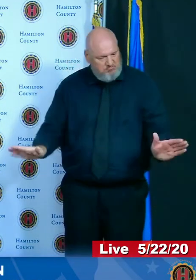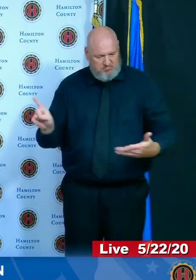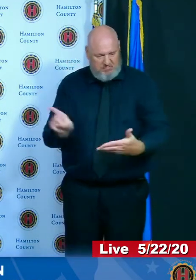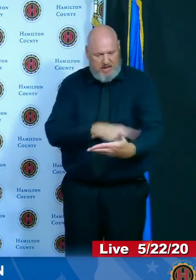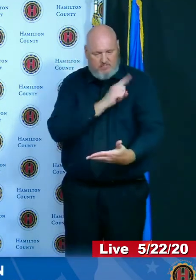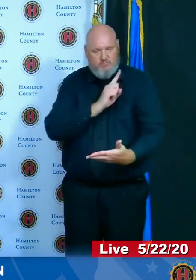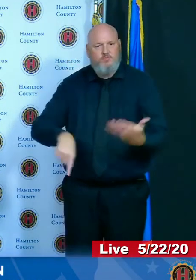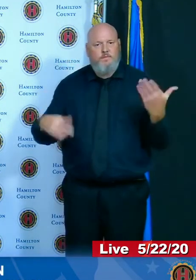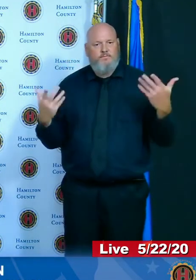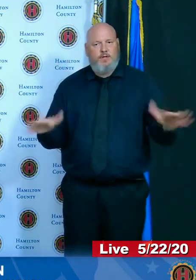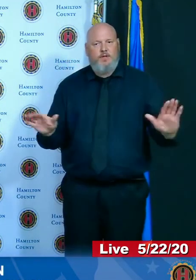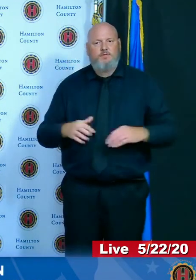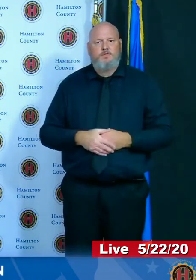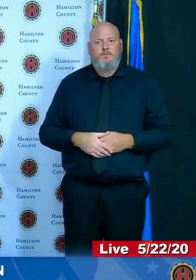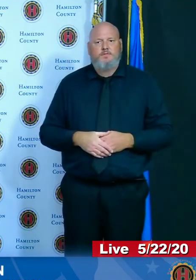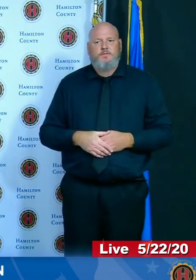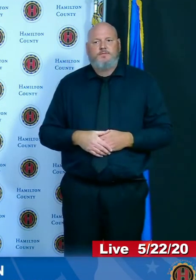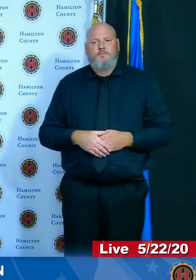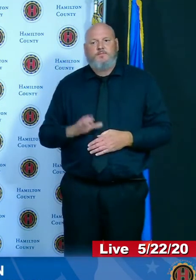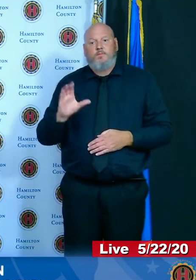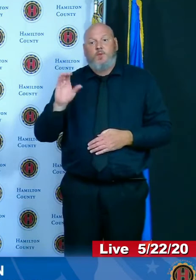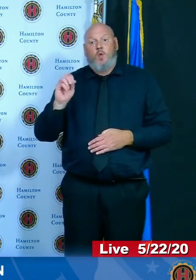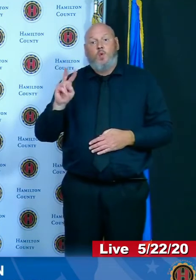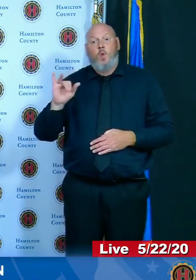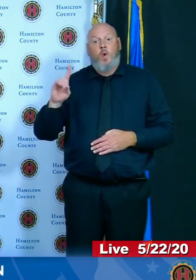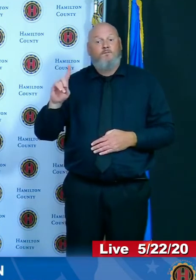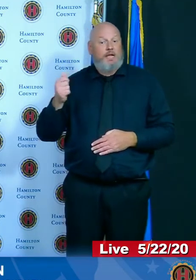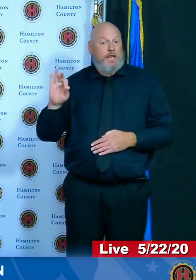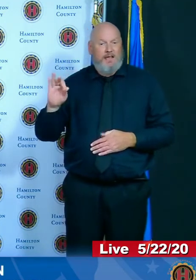major reasons why they are making that adjustment